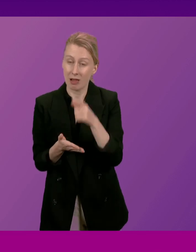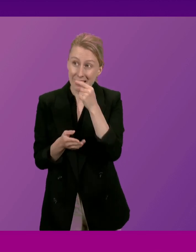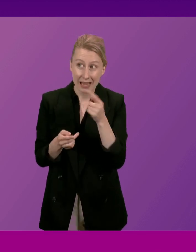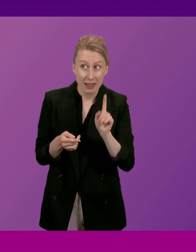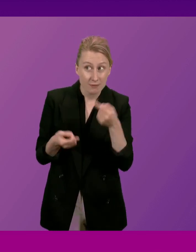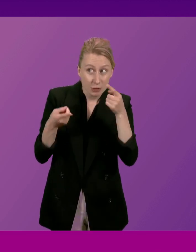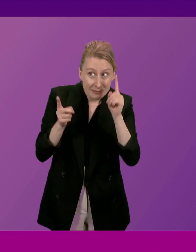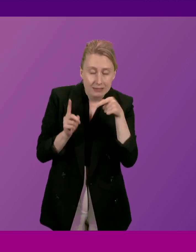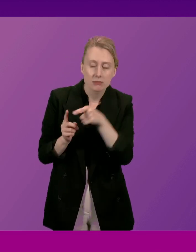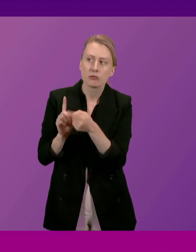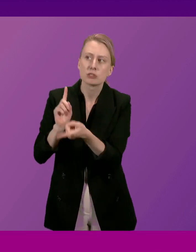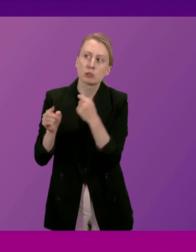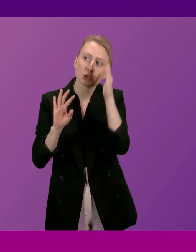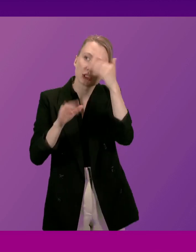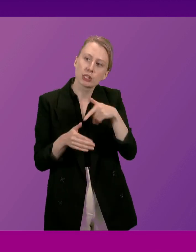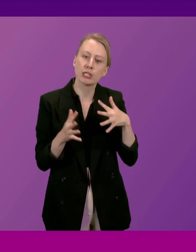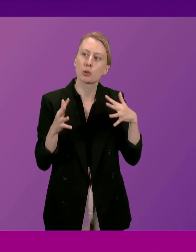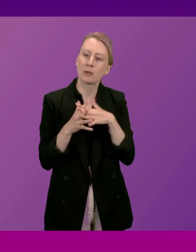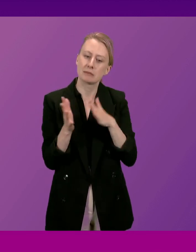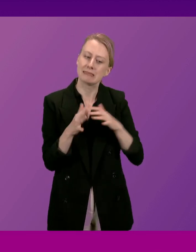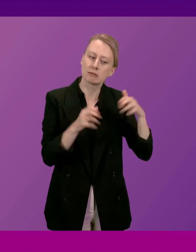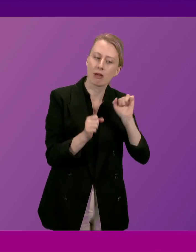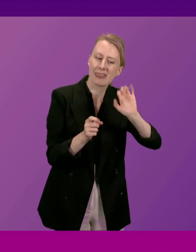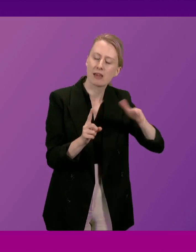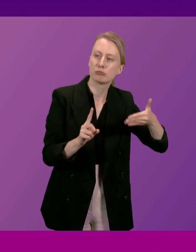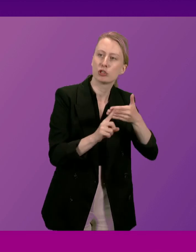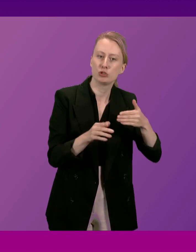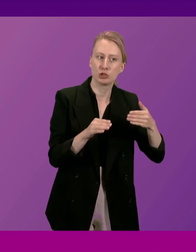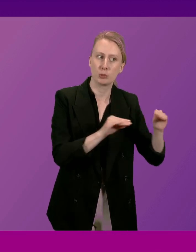the report that Westminster’s approach to migration could end up collapsing the care